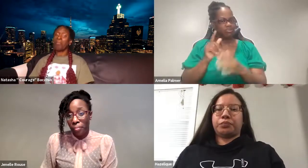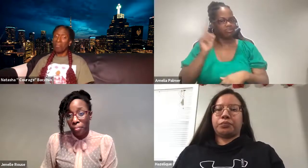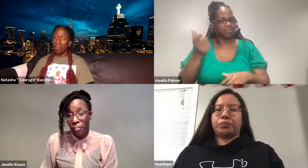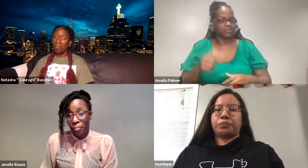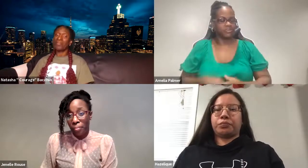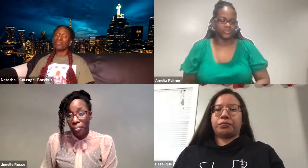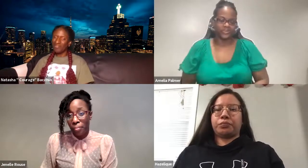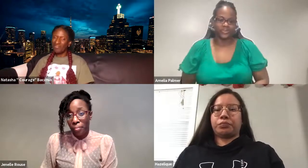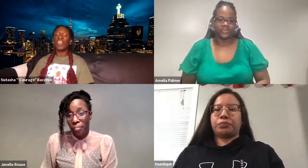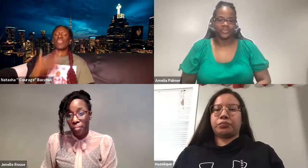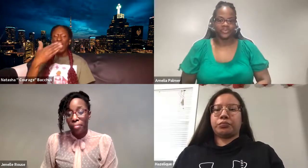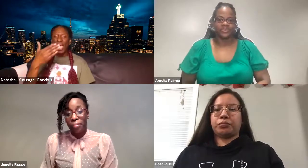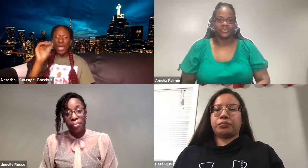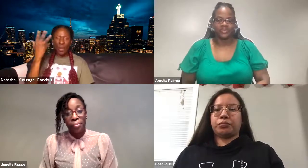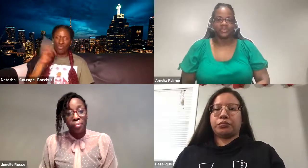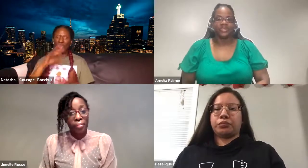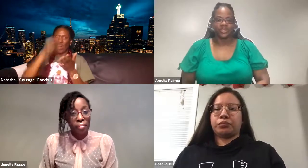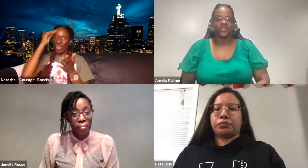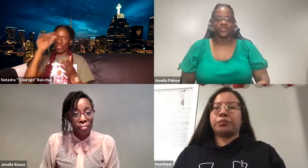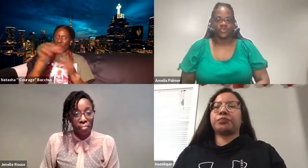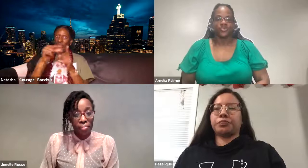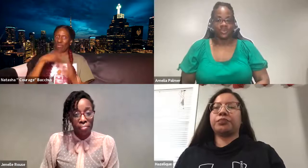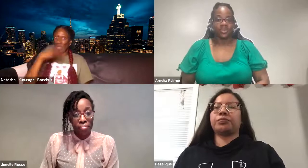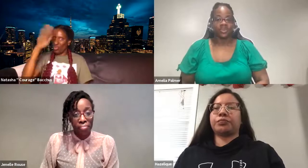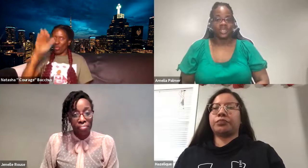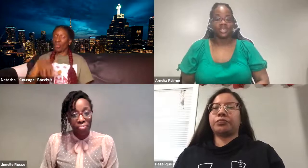jamaican sign language. that's something that i started to learn later in my life.